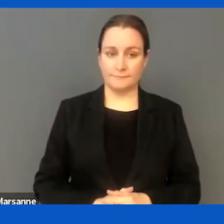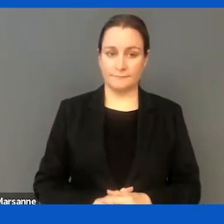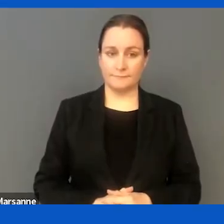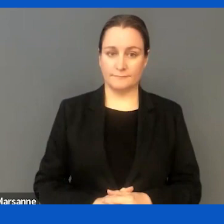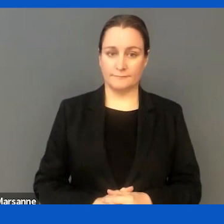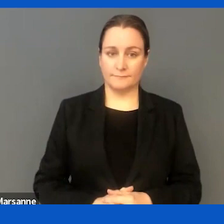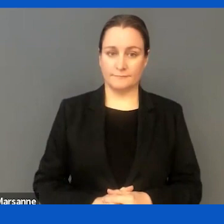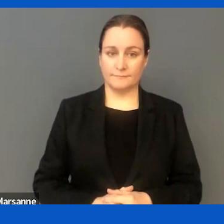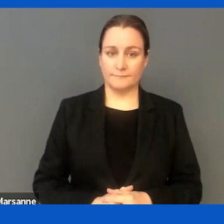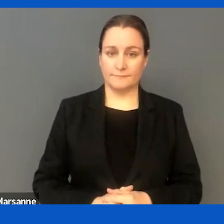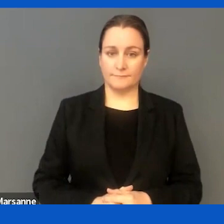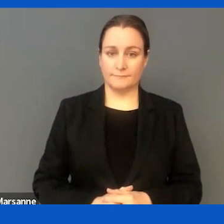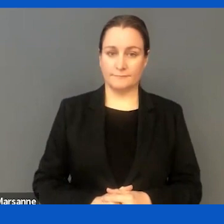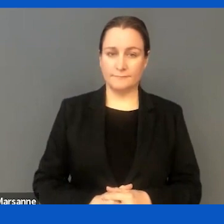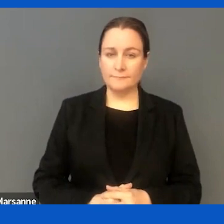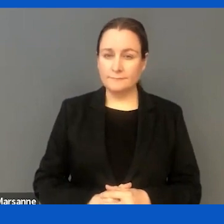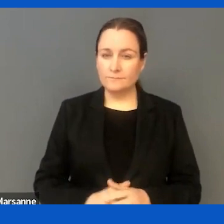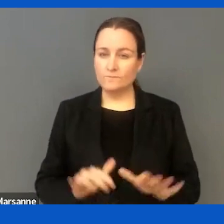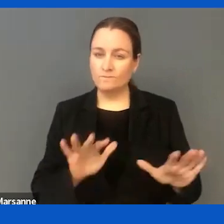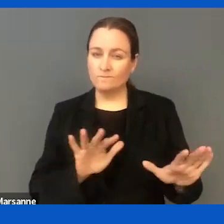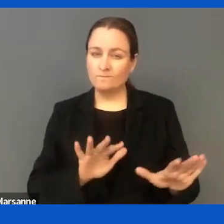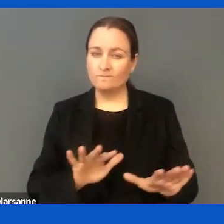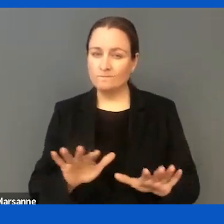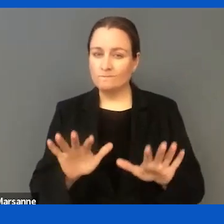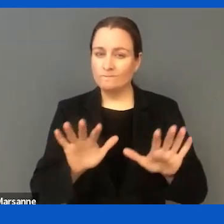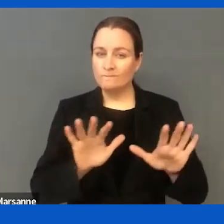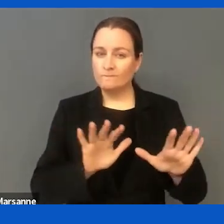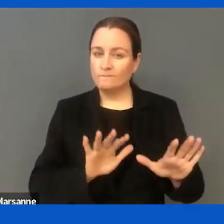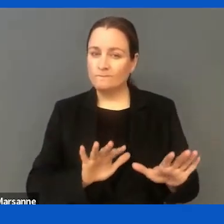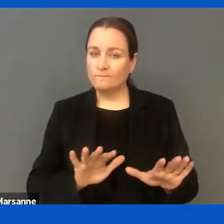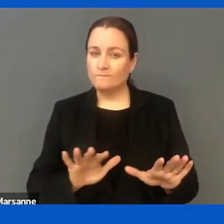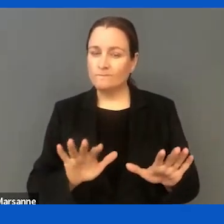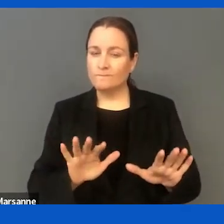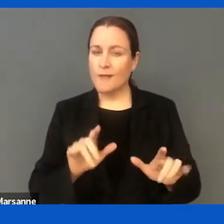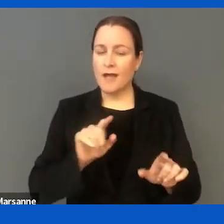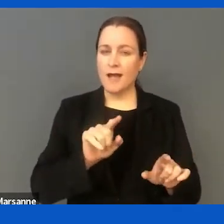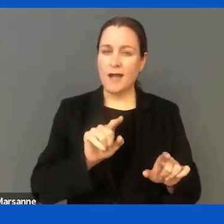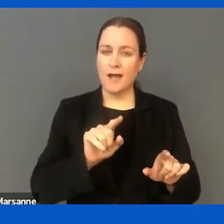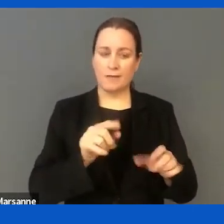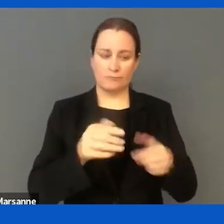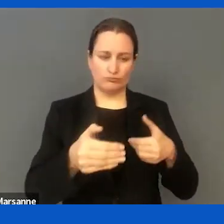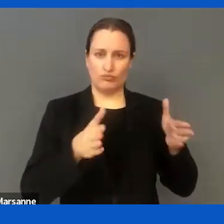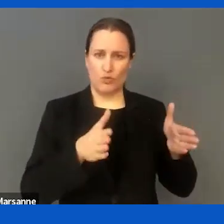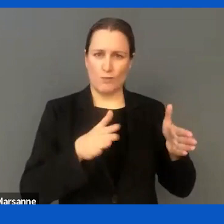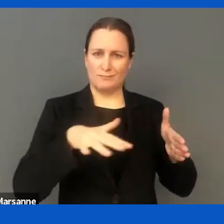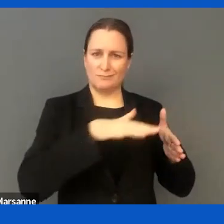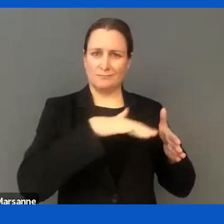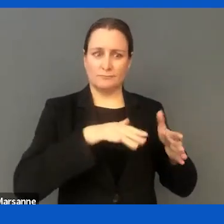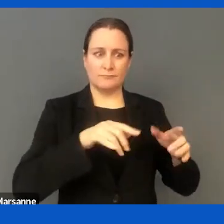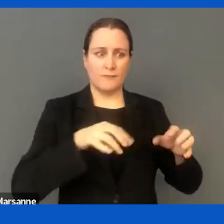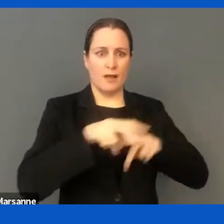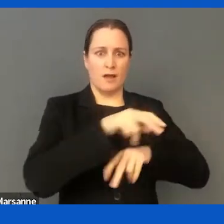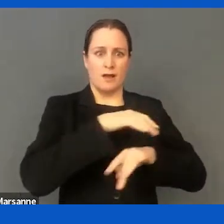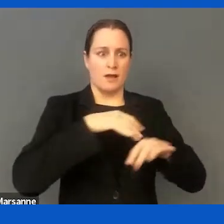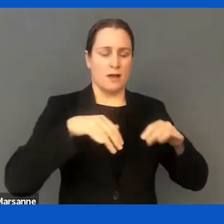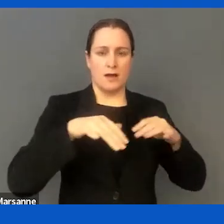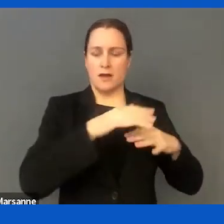I think we are still having issues in the room. Whilst we try and hear folks